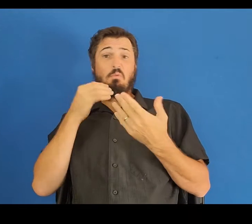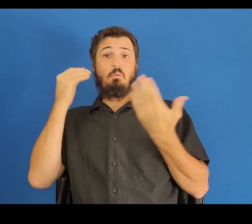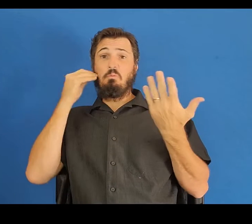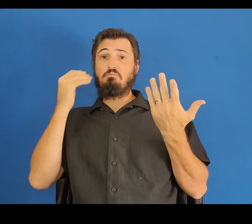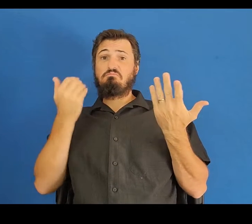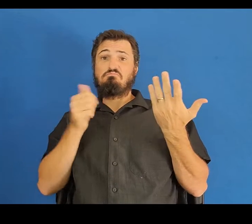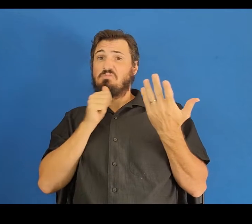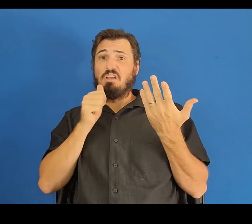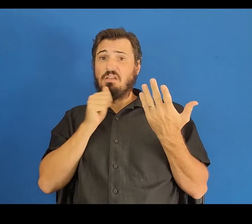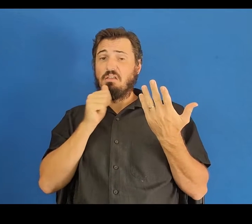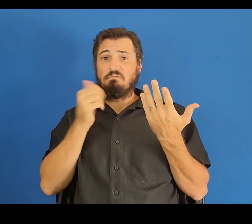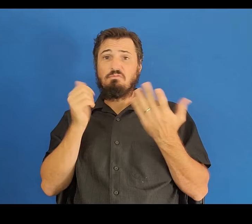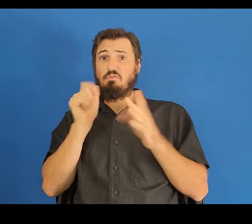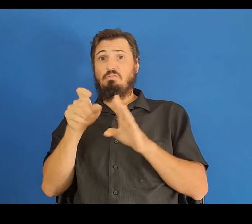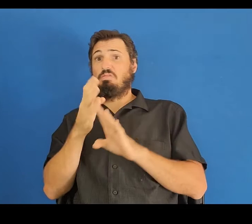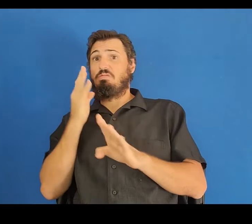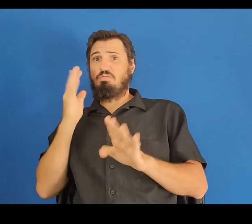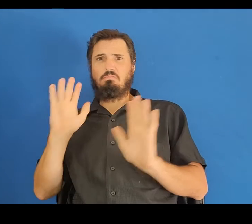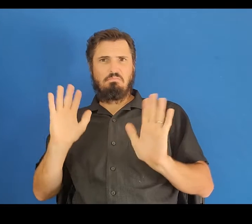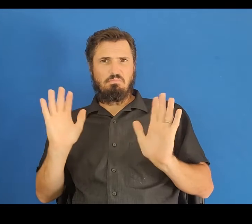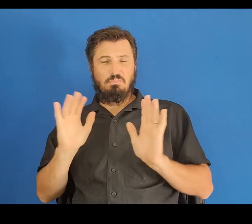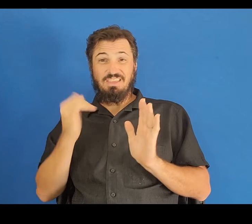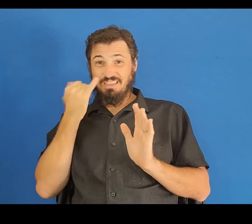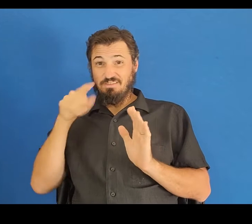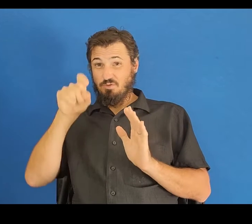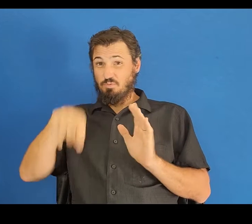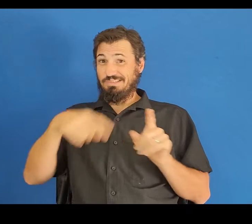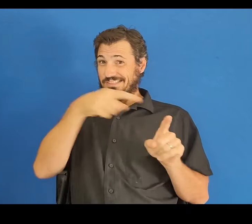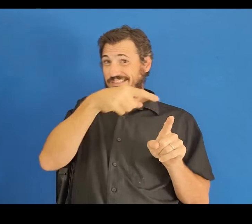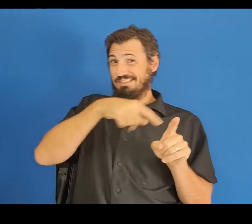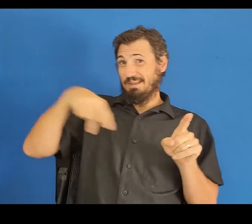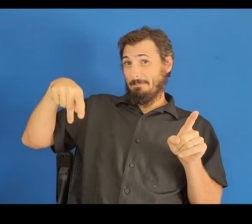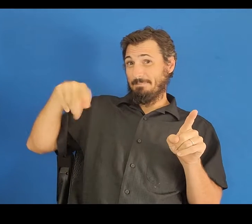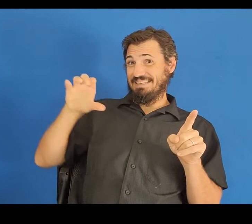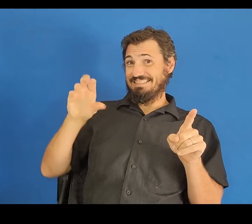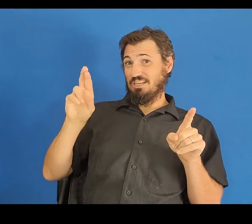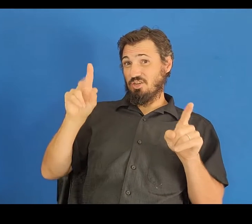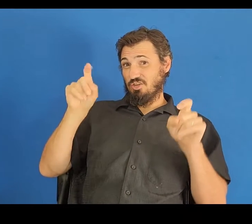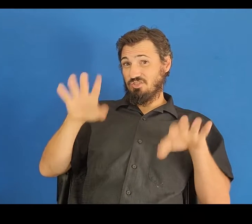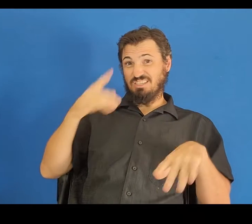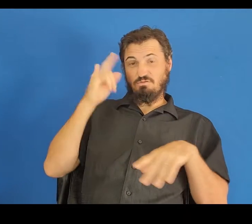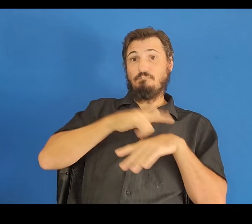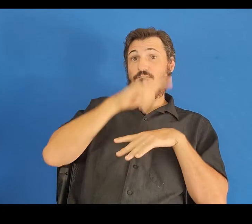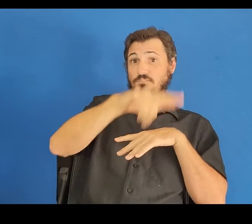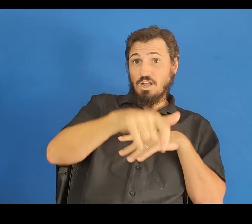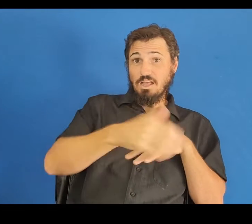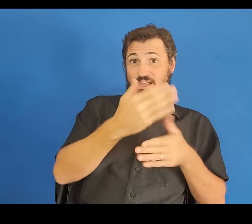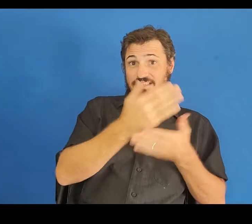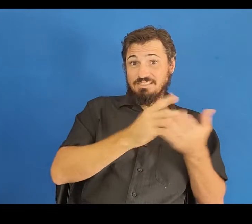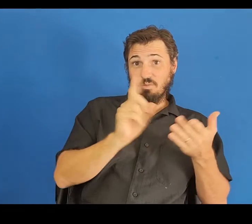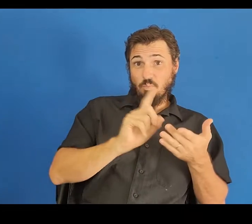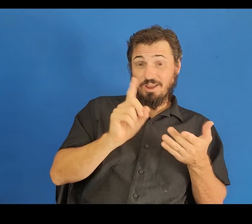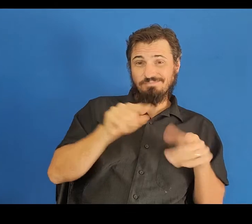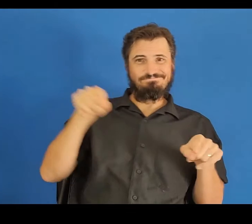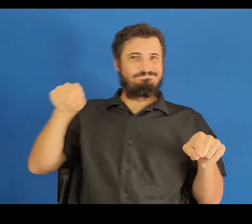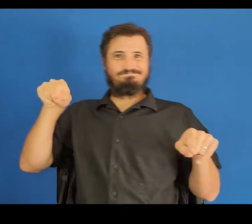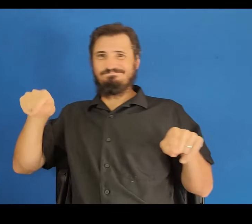If you need a PCR test—for travel to some destinations, for example—a home antigen test is not acceptable